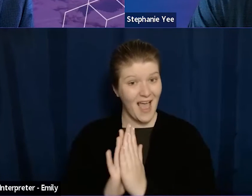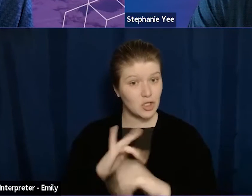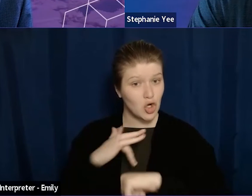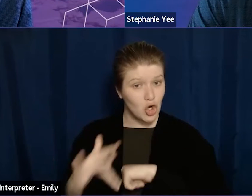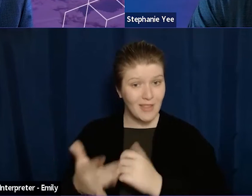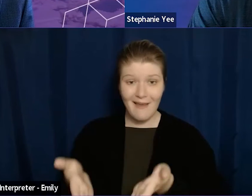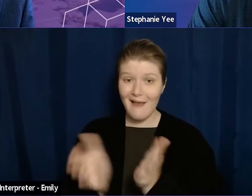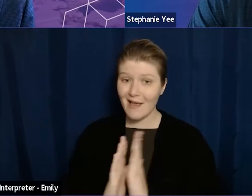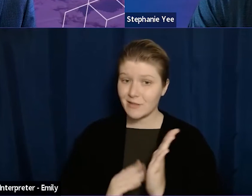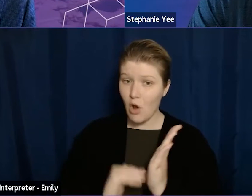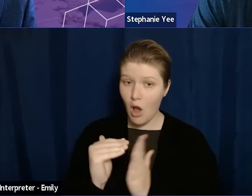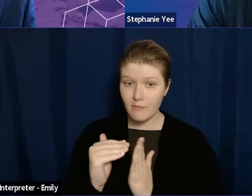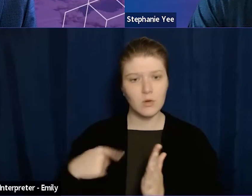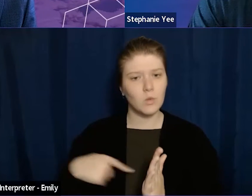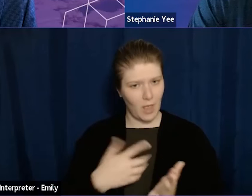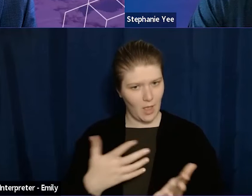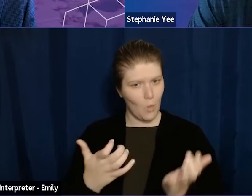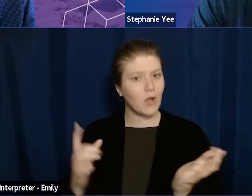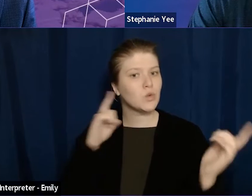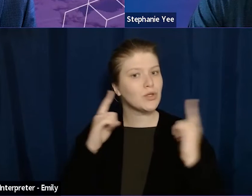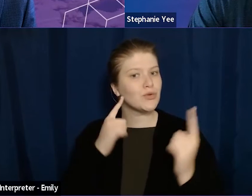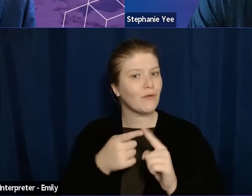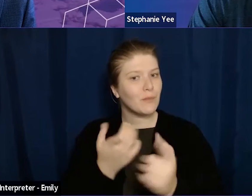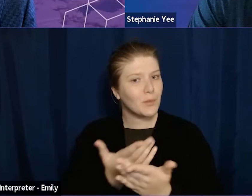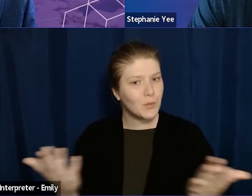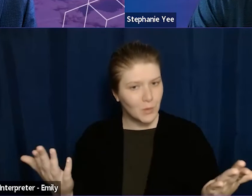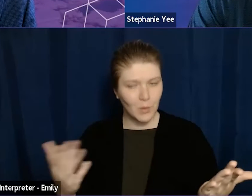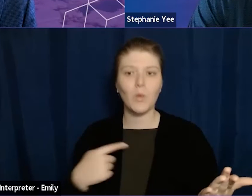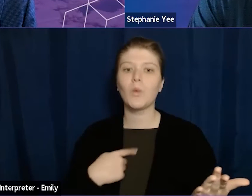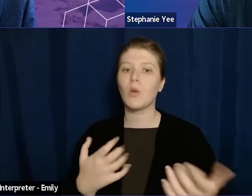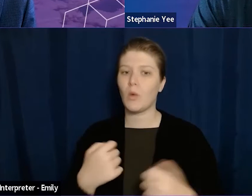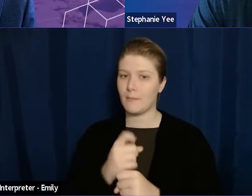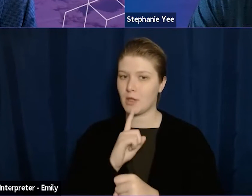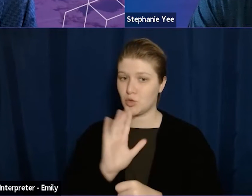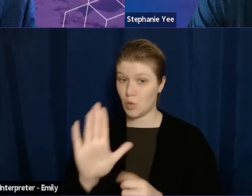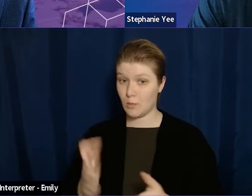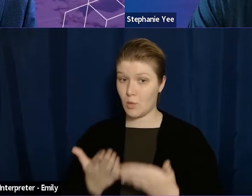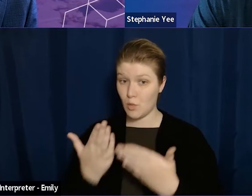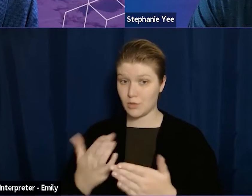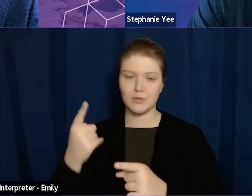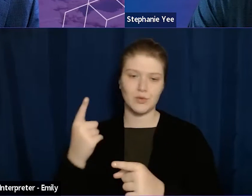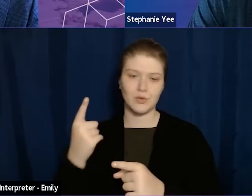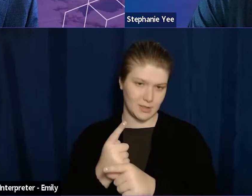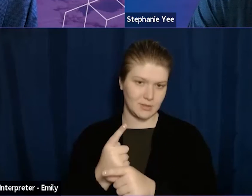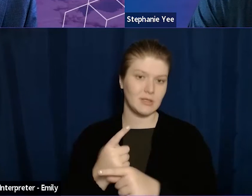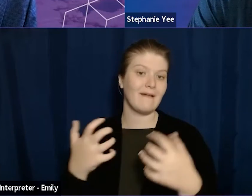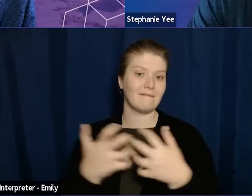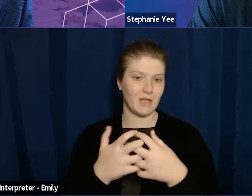We want to make sure that what you're proposing is correct and fits and aligns with the program.